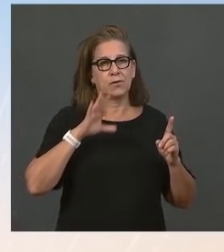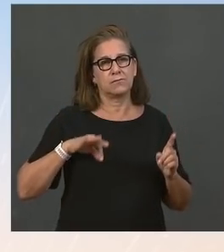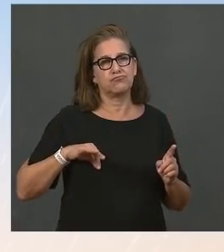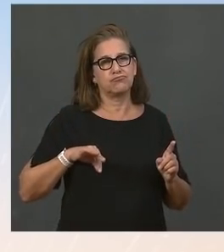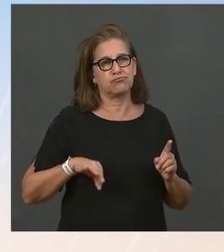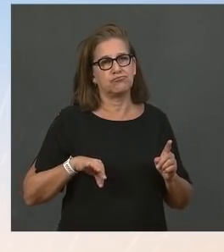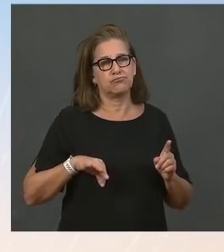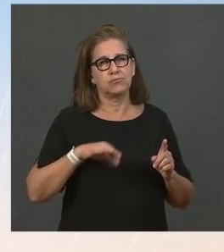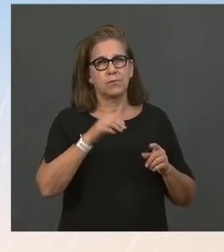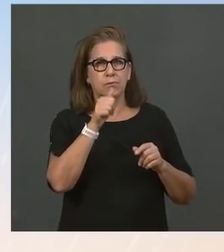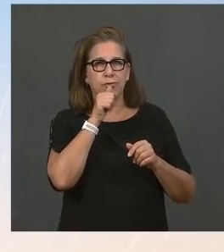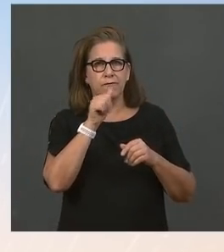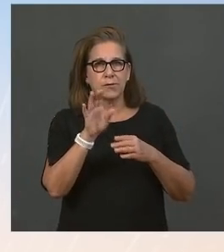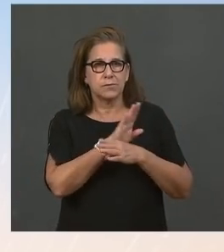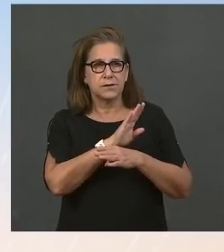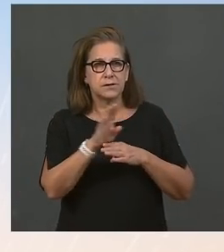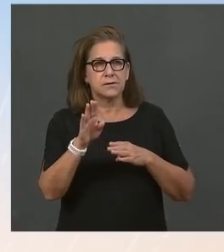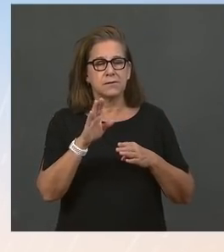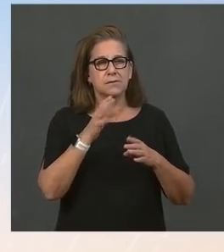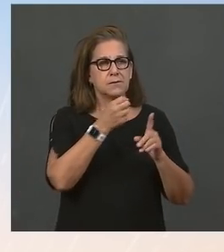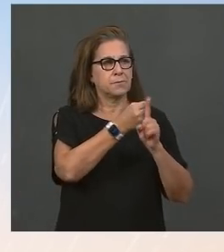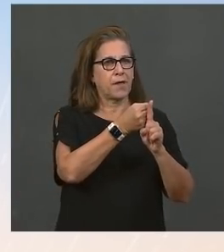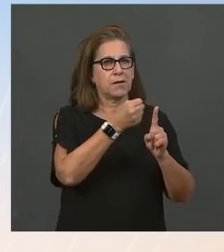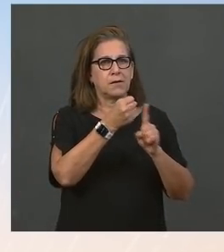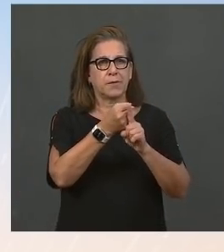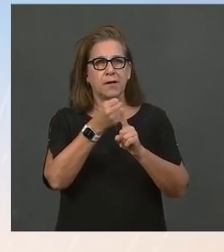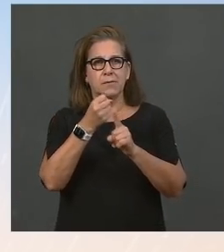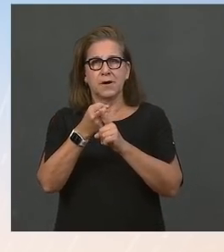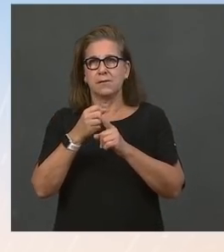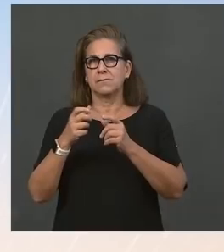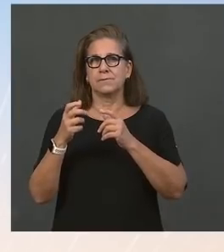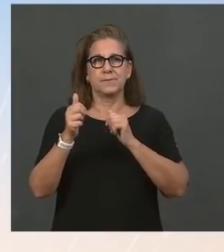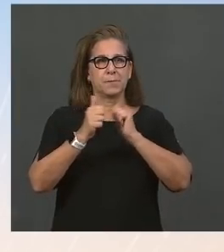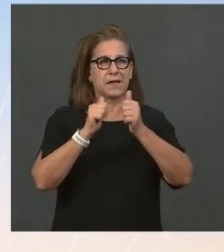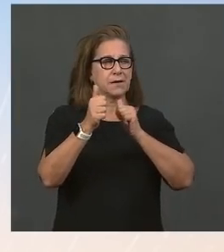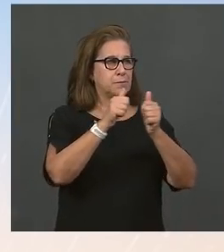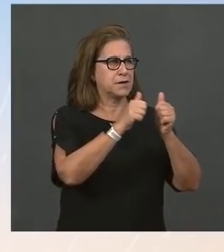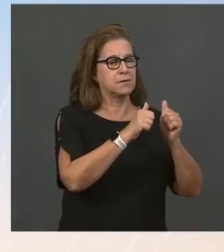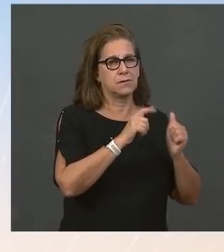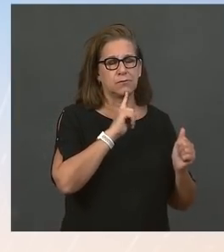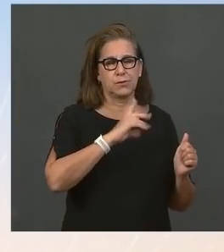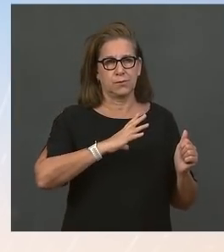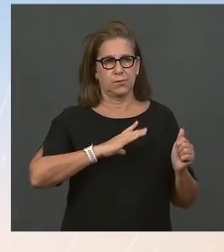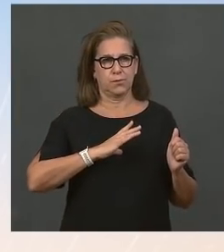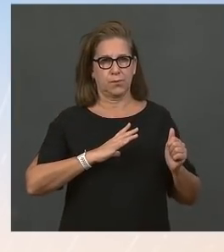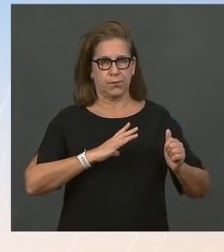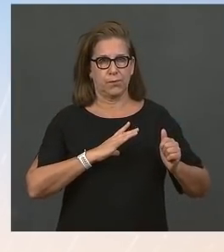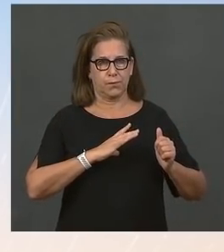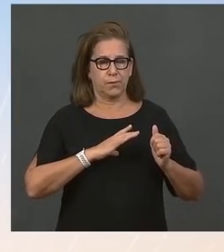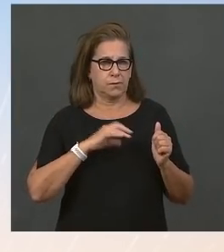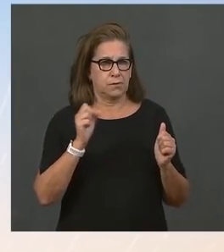and certainly in the interest of the American people. There's still discussions about how to make community college more accessible, more affordable.